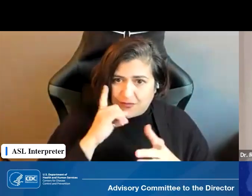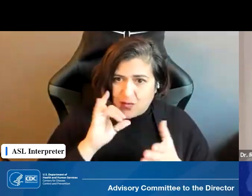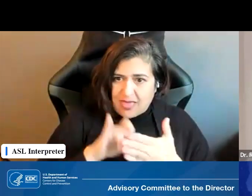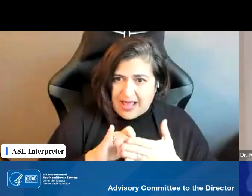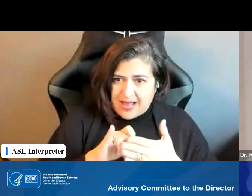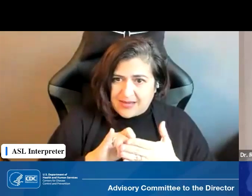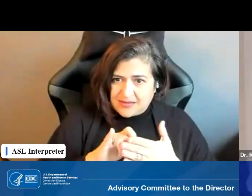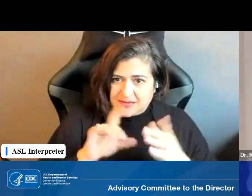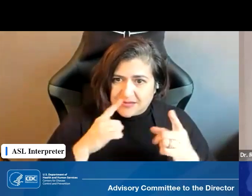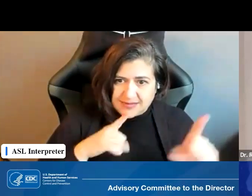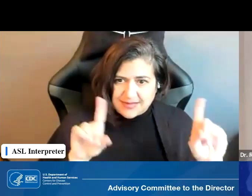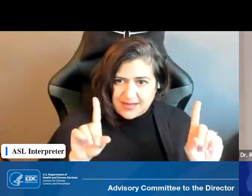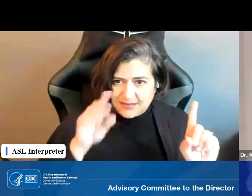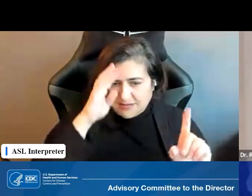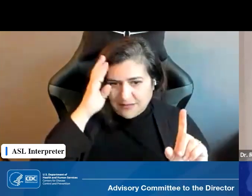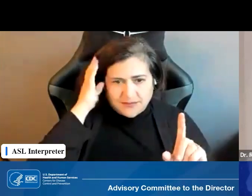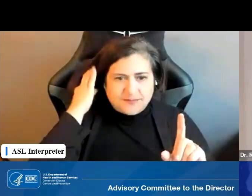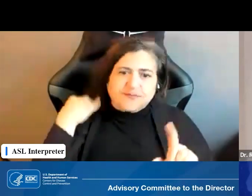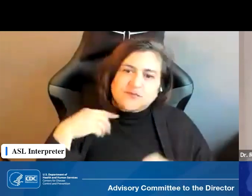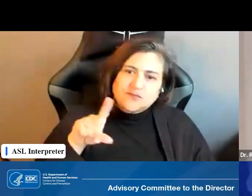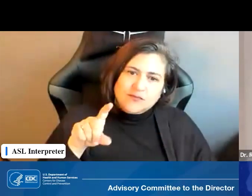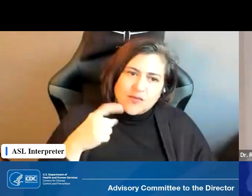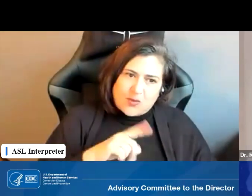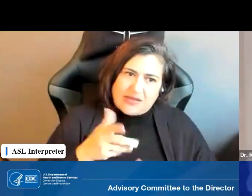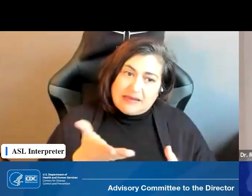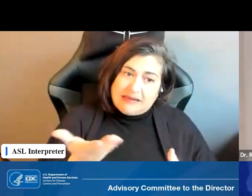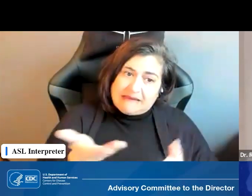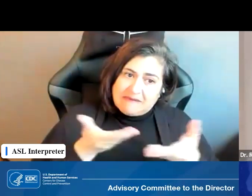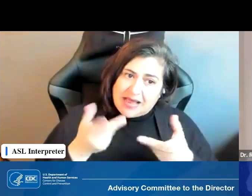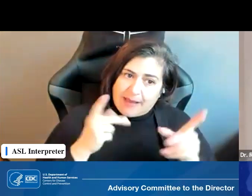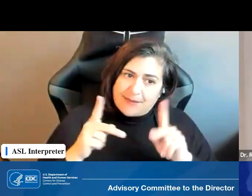Because that's -- so we invite people to come to meetings and they would sit there